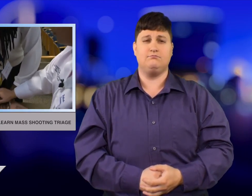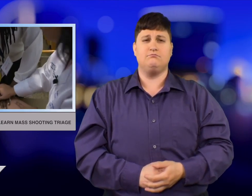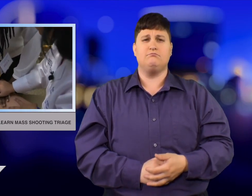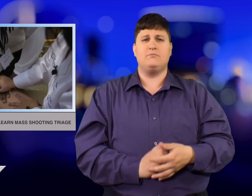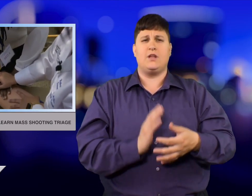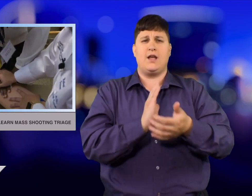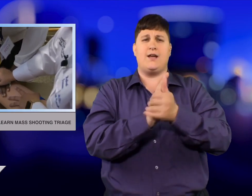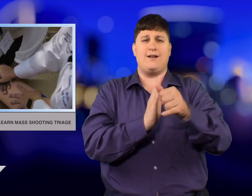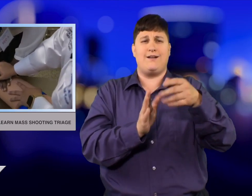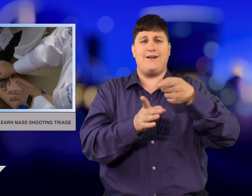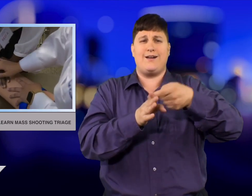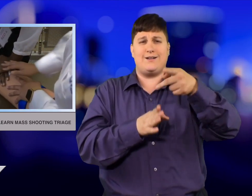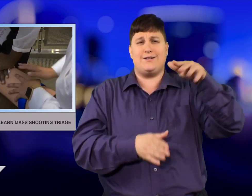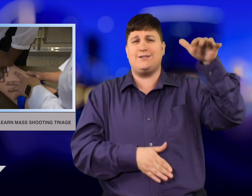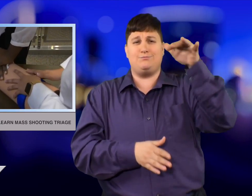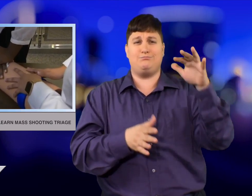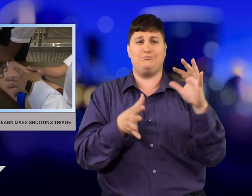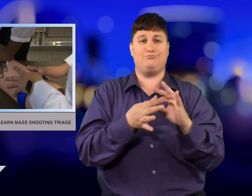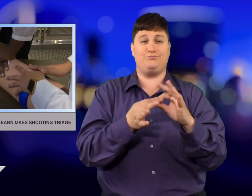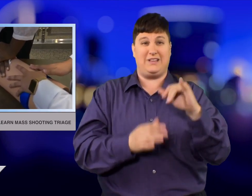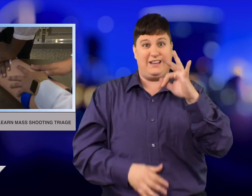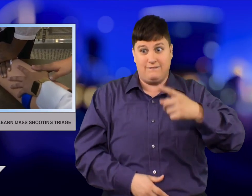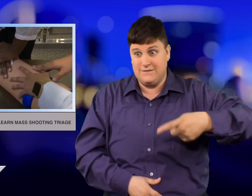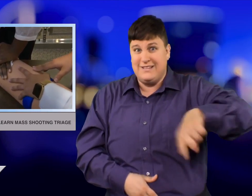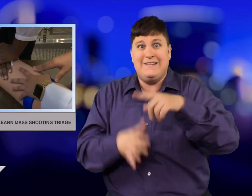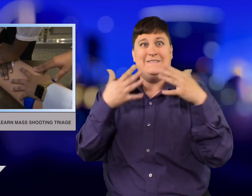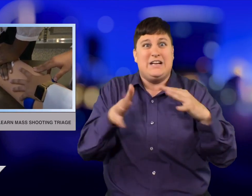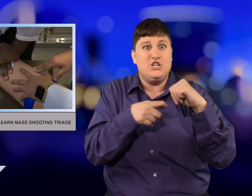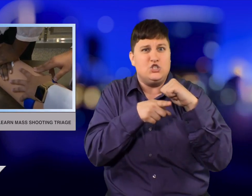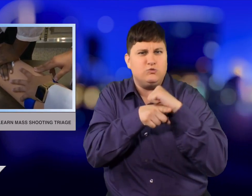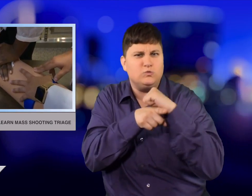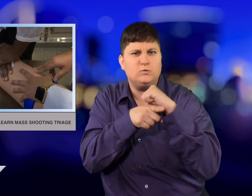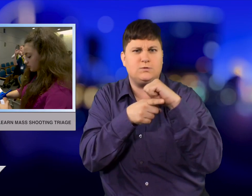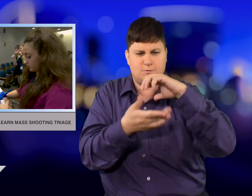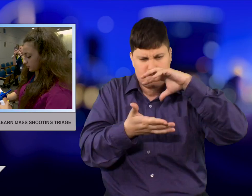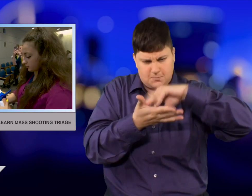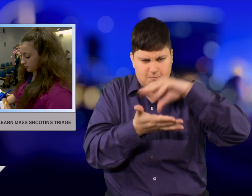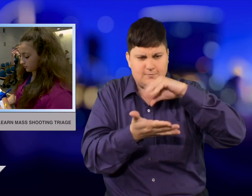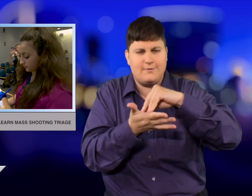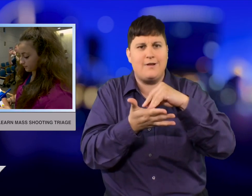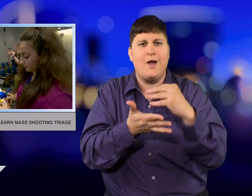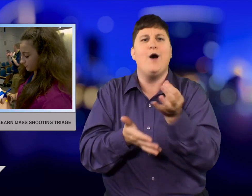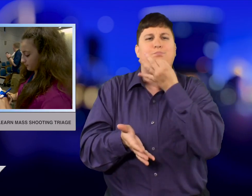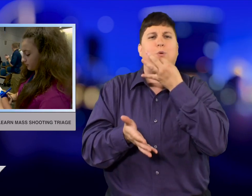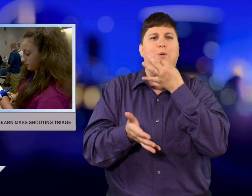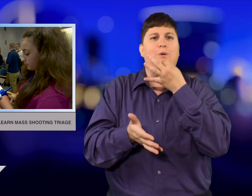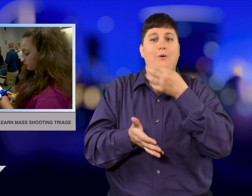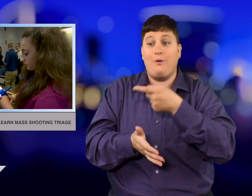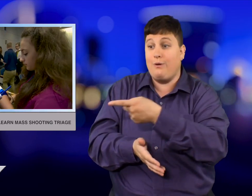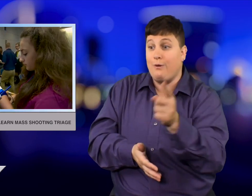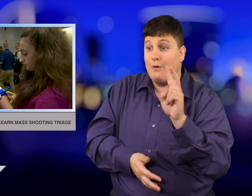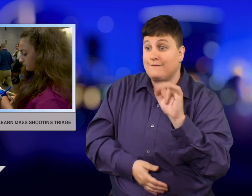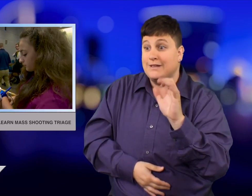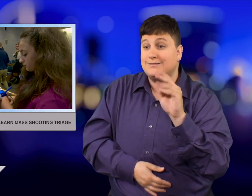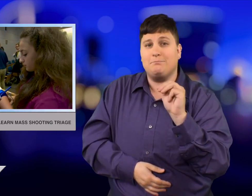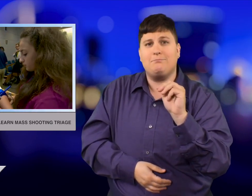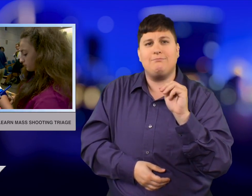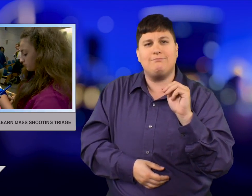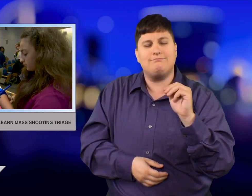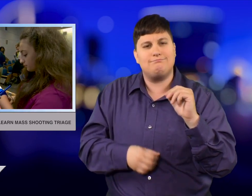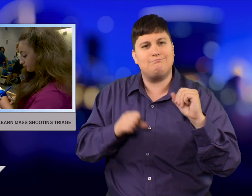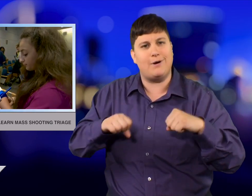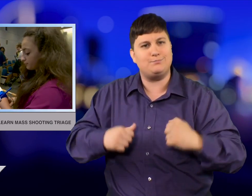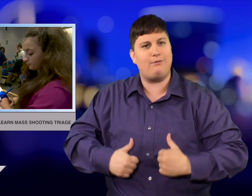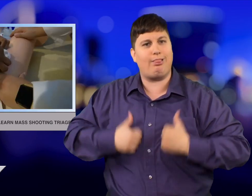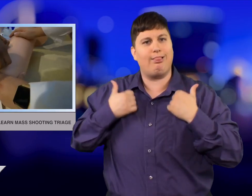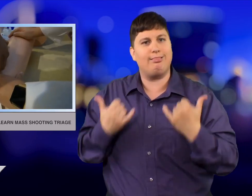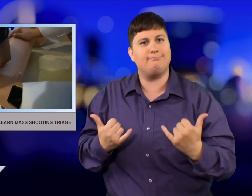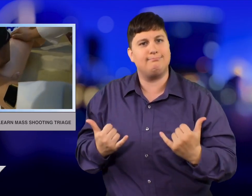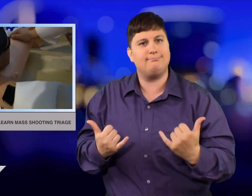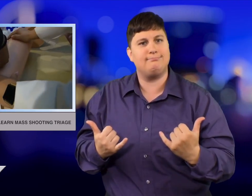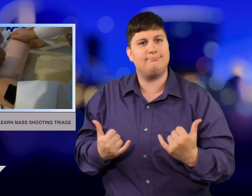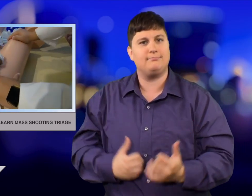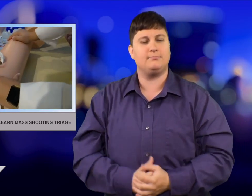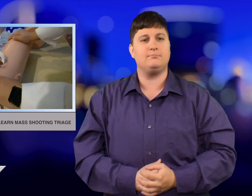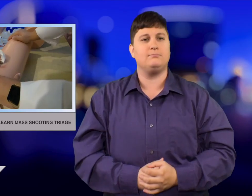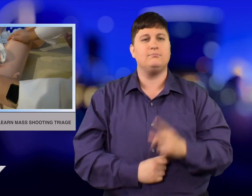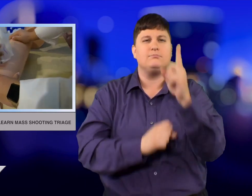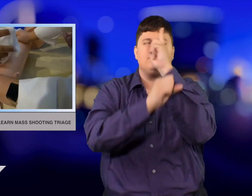Experts say many of those victims might have been saved with this type of scenario.